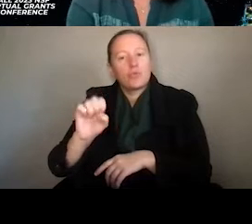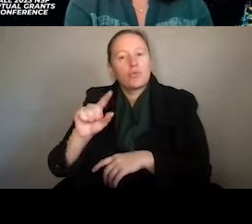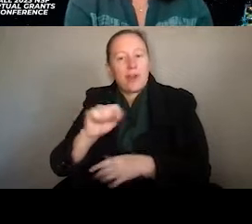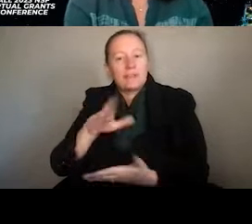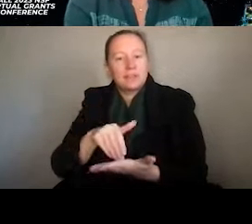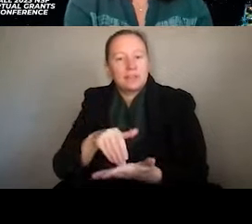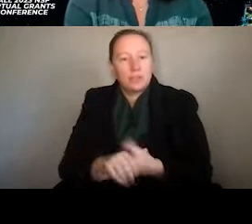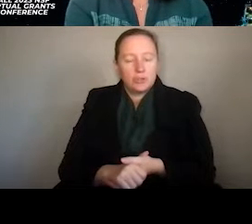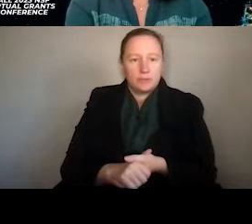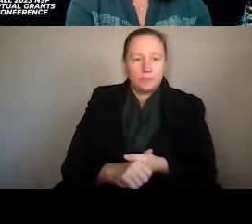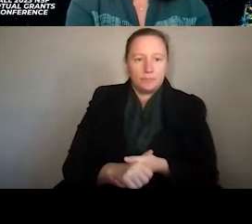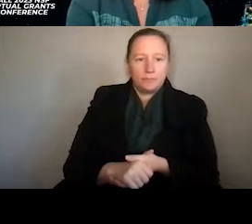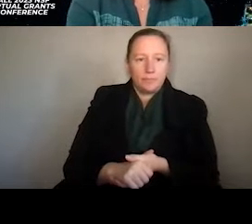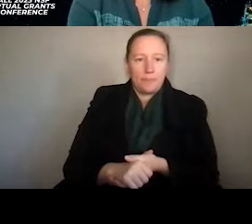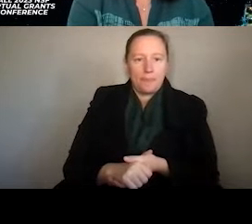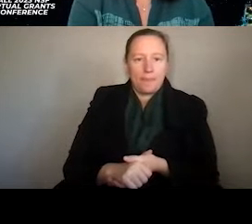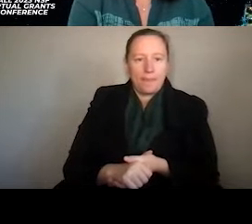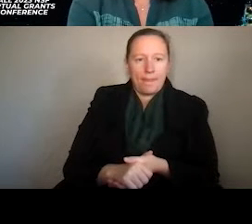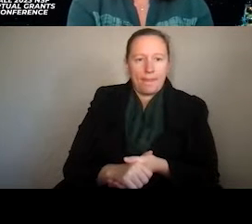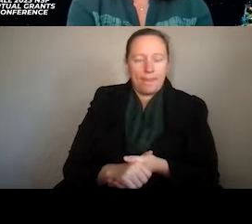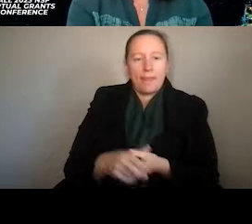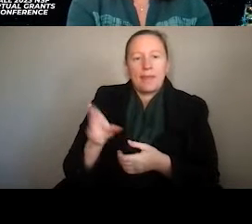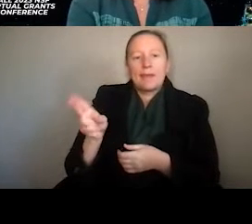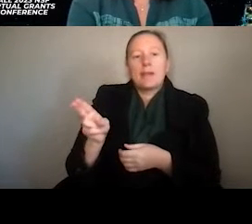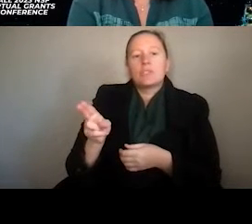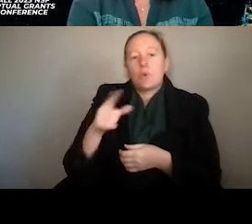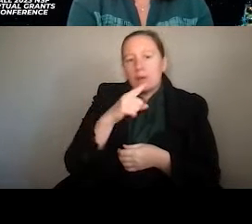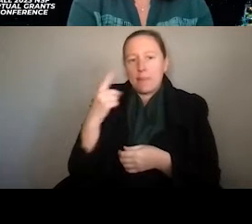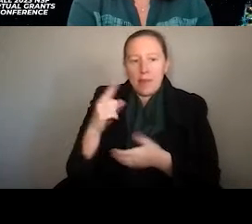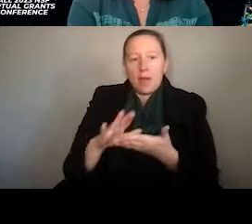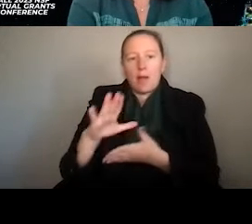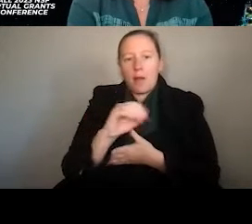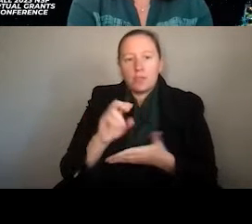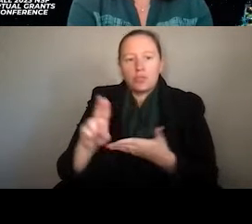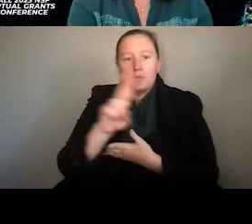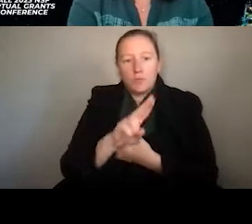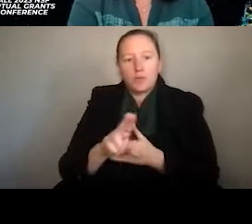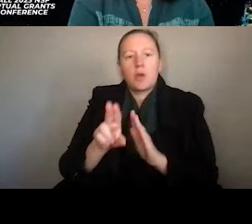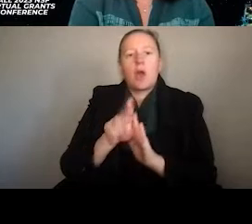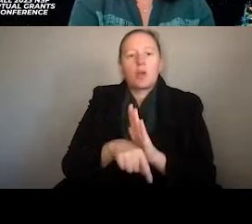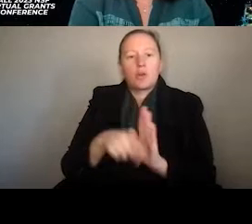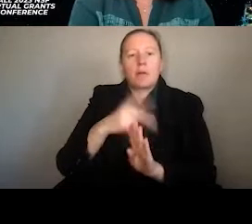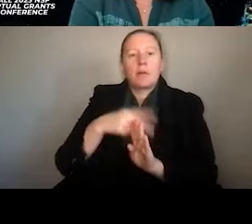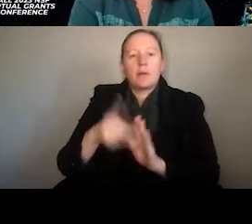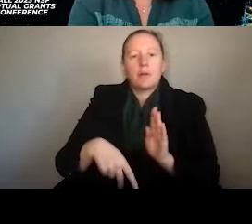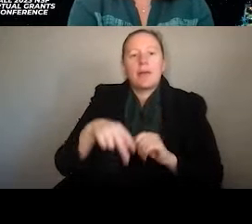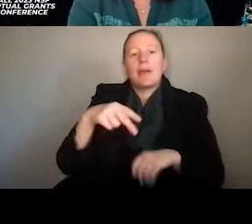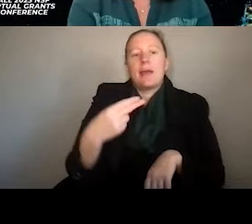The Historically Black College and University's undergraduate programs , HBCU-UP program.